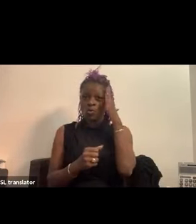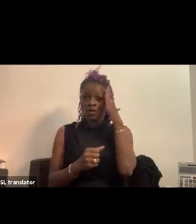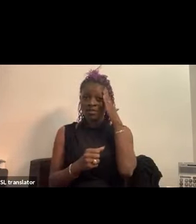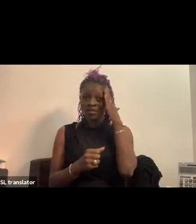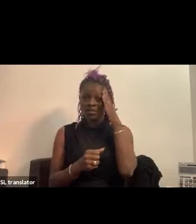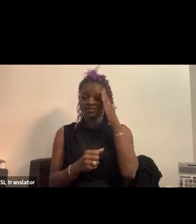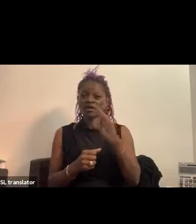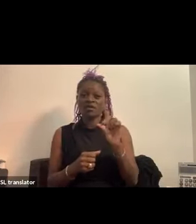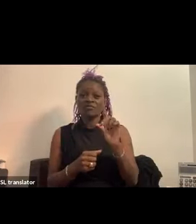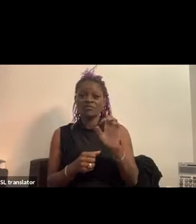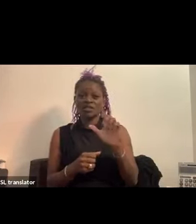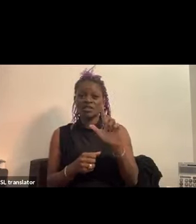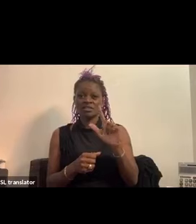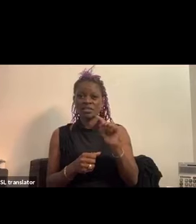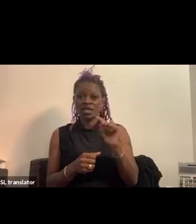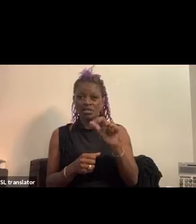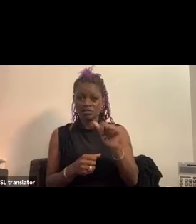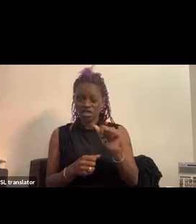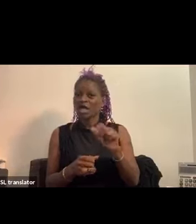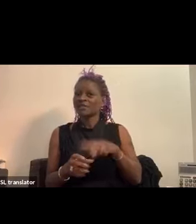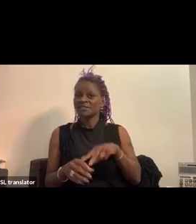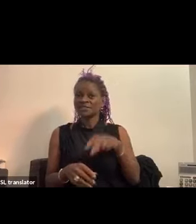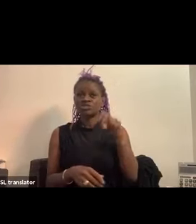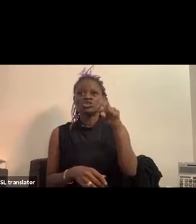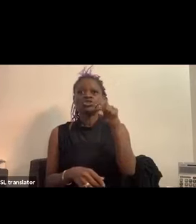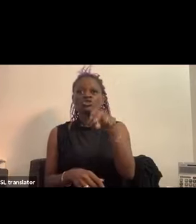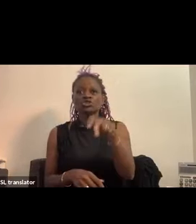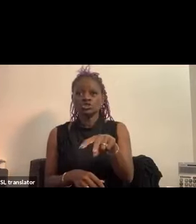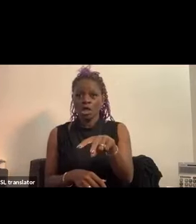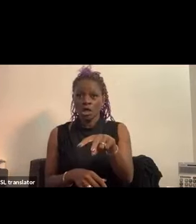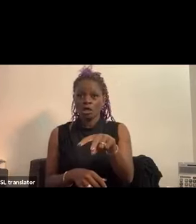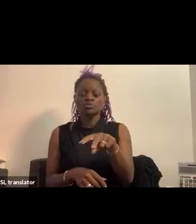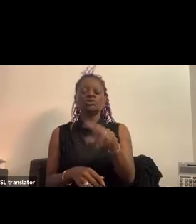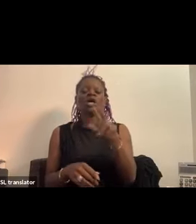contributing to a large jump in the number of Sonoma County residents who got tested